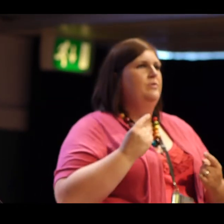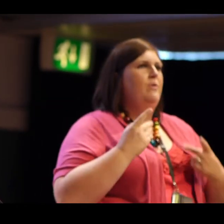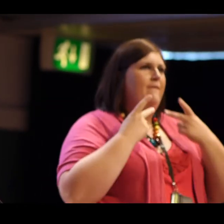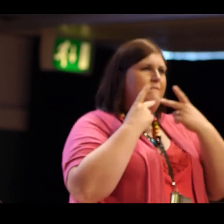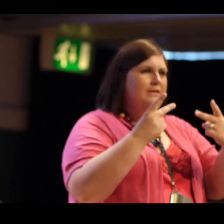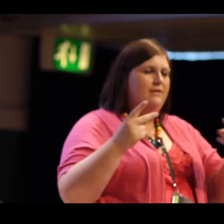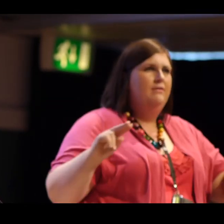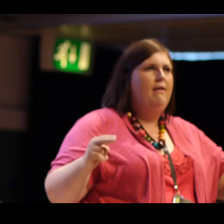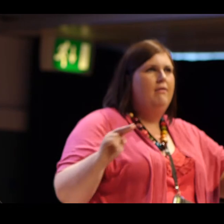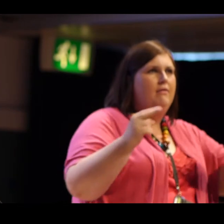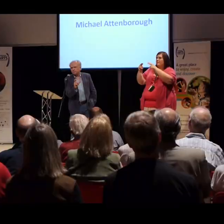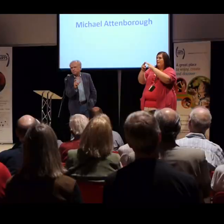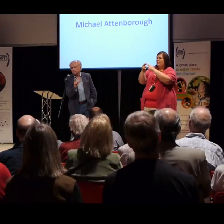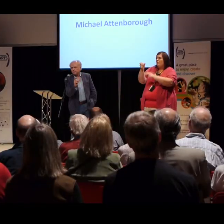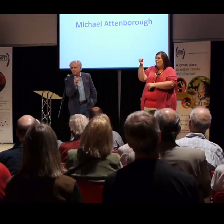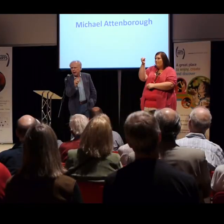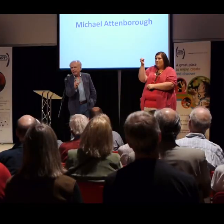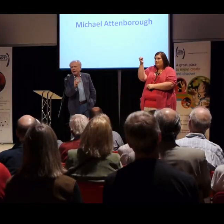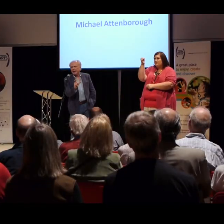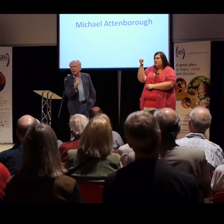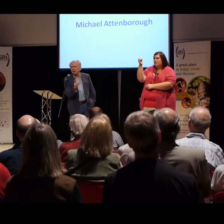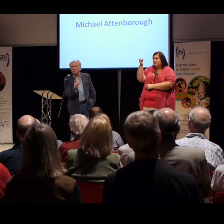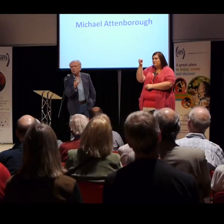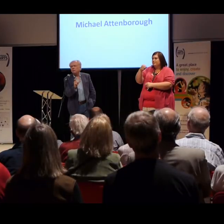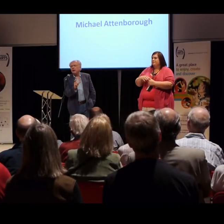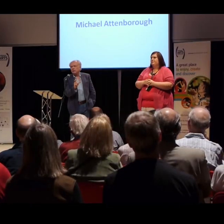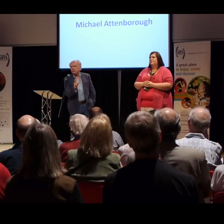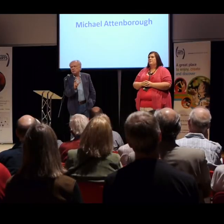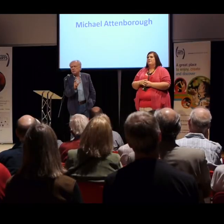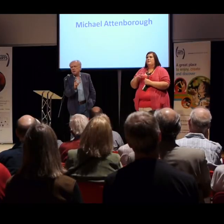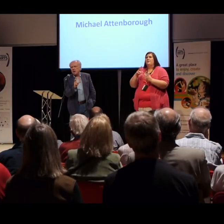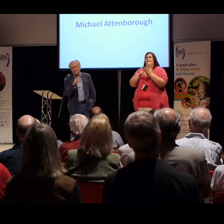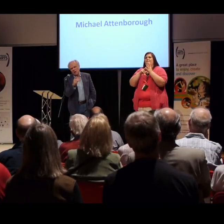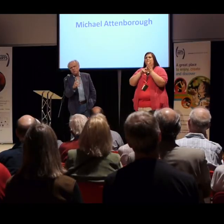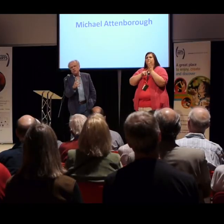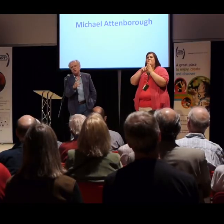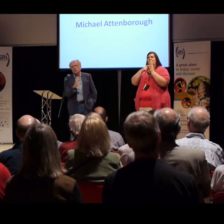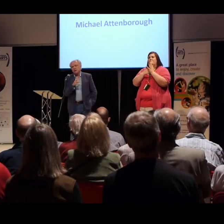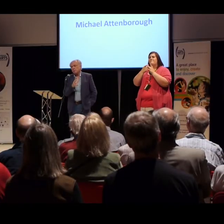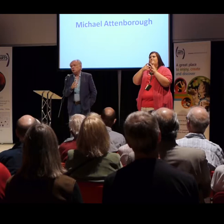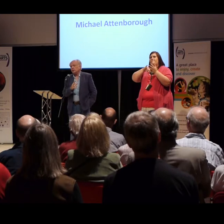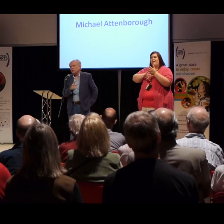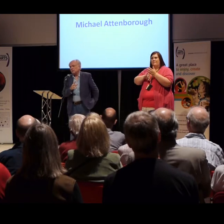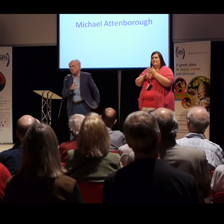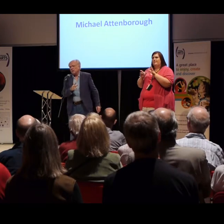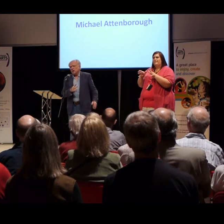to a tiny little village behind Cannes called Vallauris. And Vallauris is a pottery town.